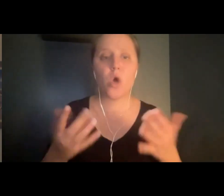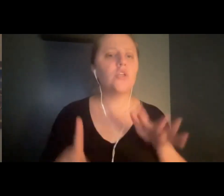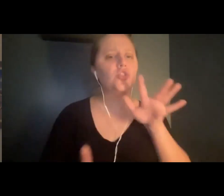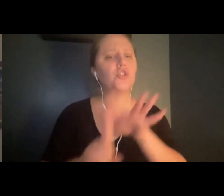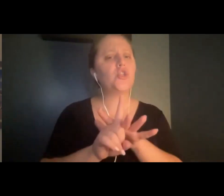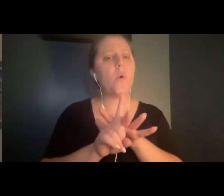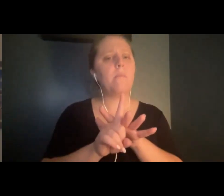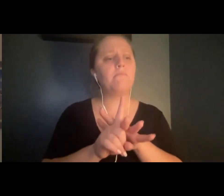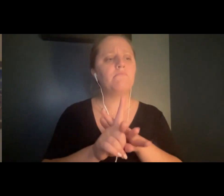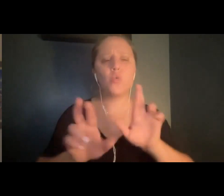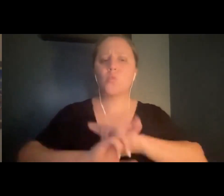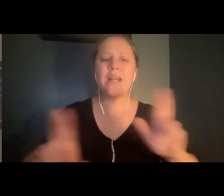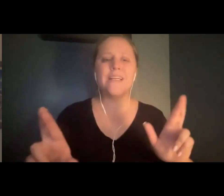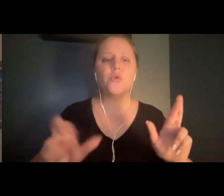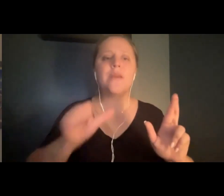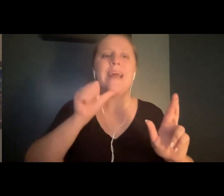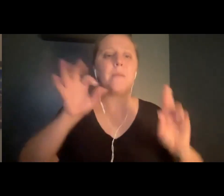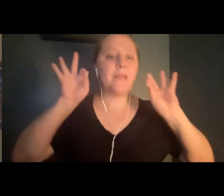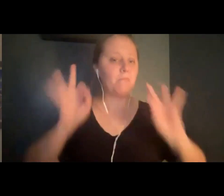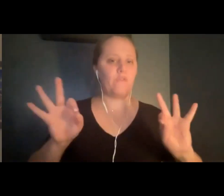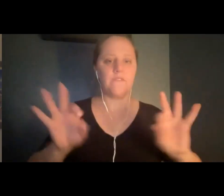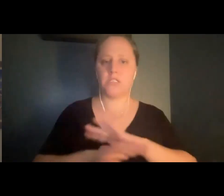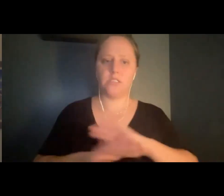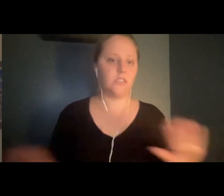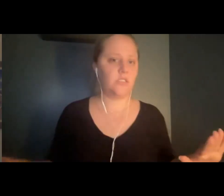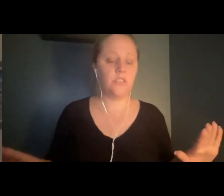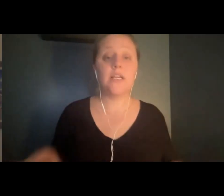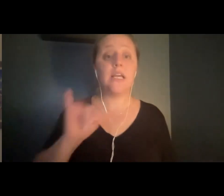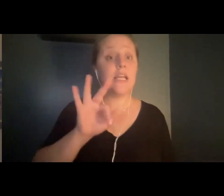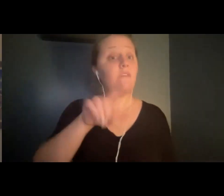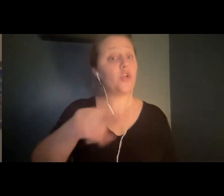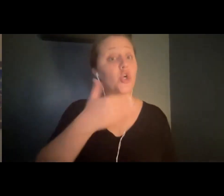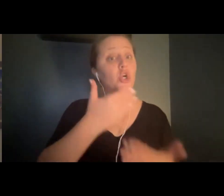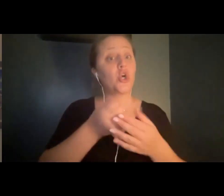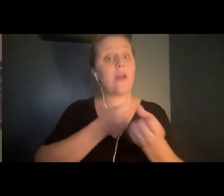Being a good ally in my opinion is you don't have to be perfect, you just have